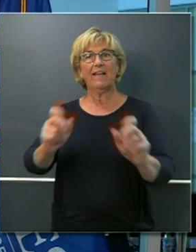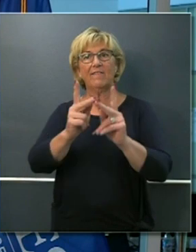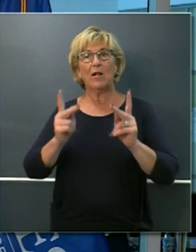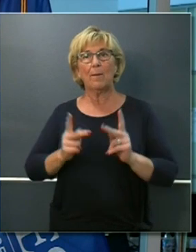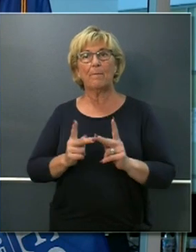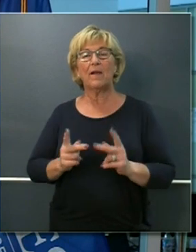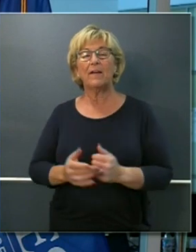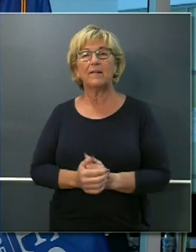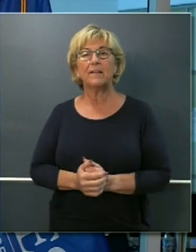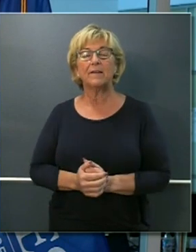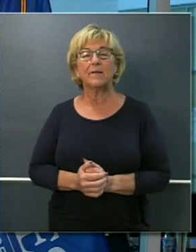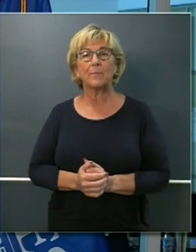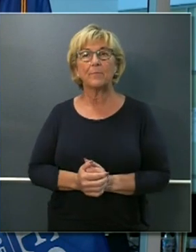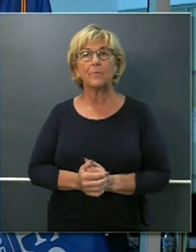FOCUSES ON BUSINESSES AND